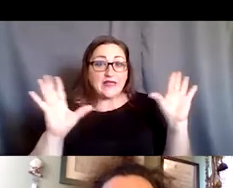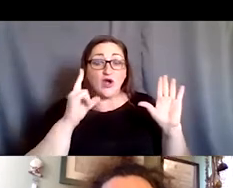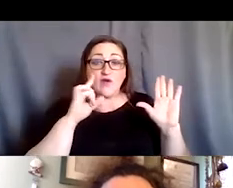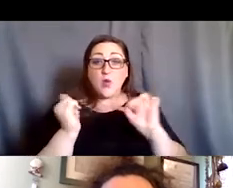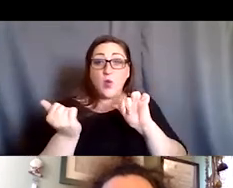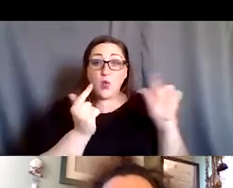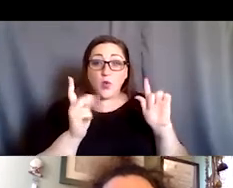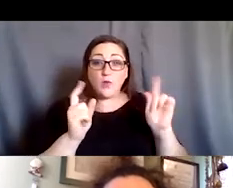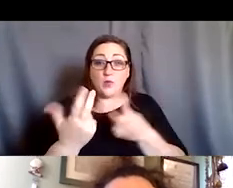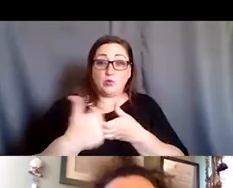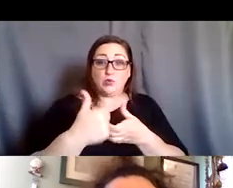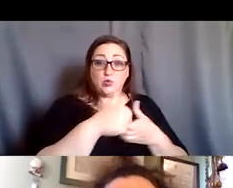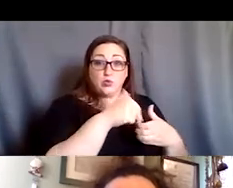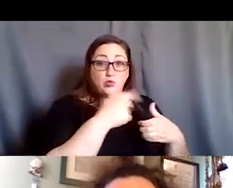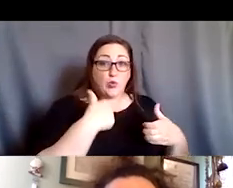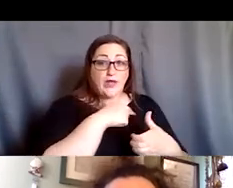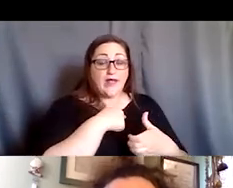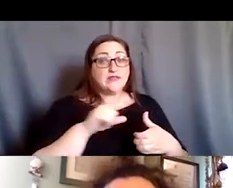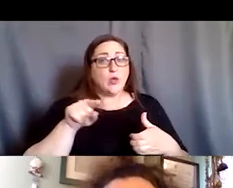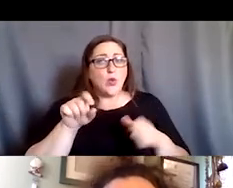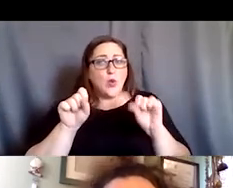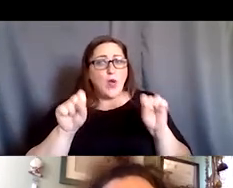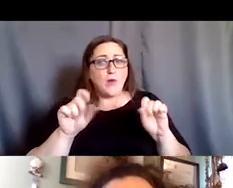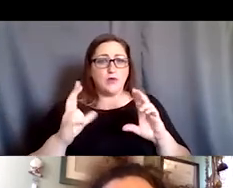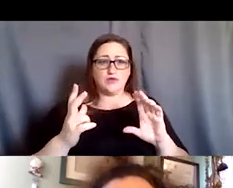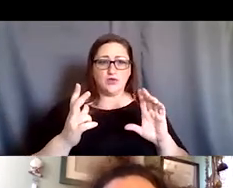and that you’re able to follow along and participate in our conversation.